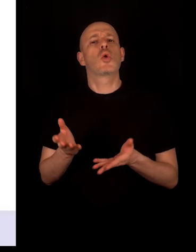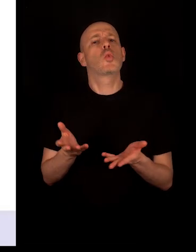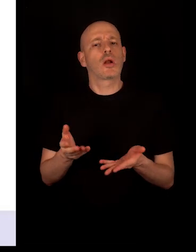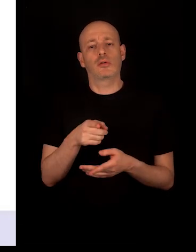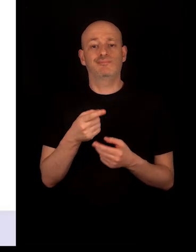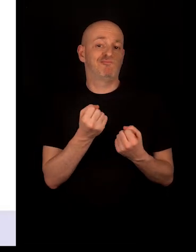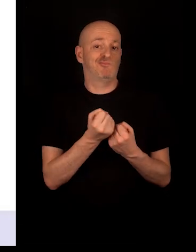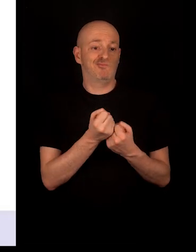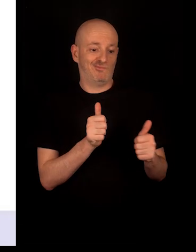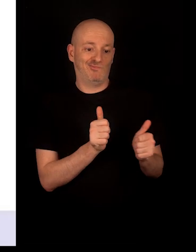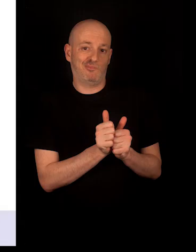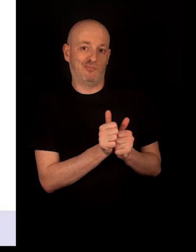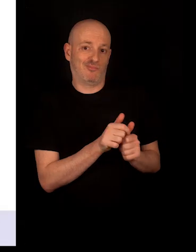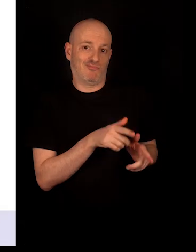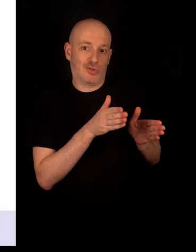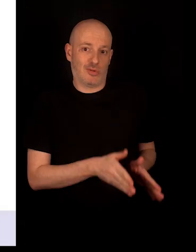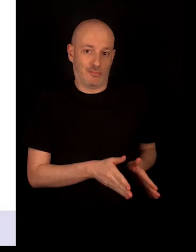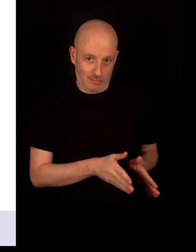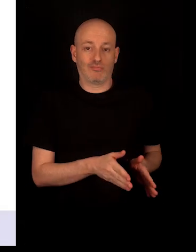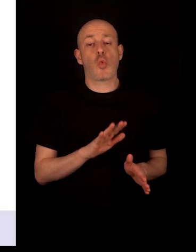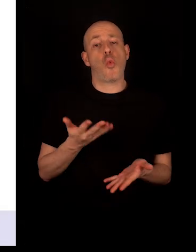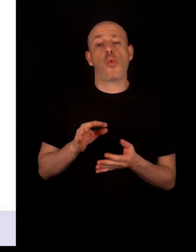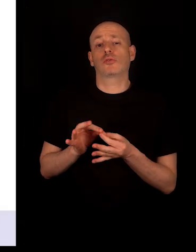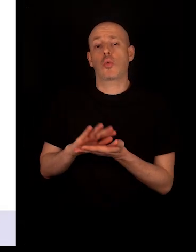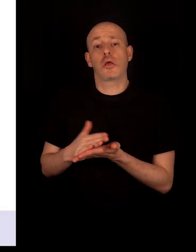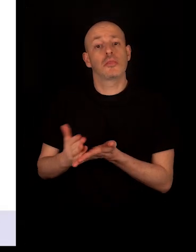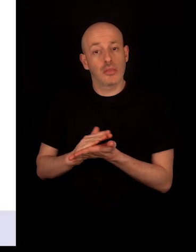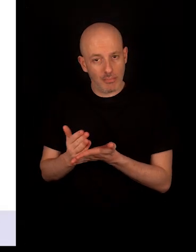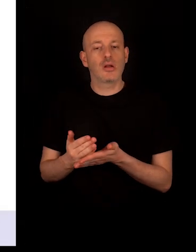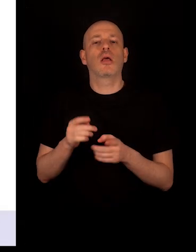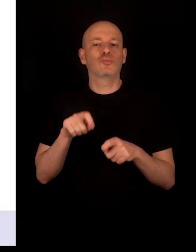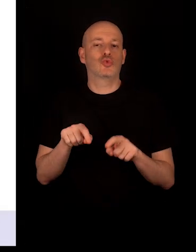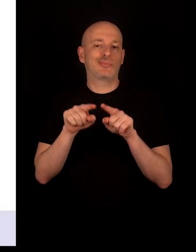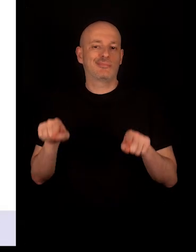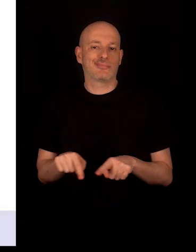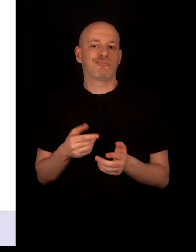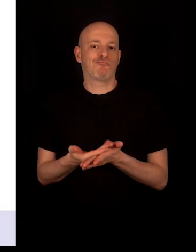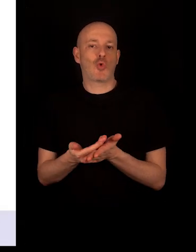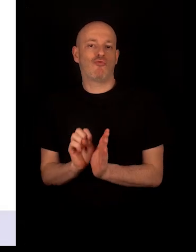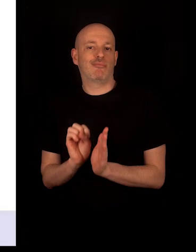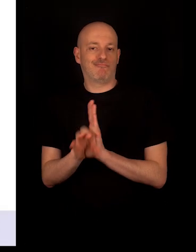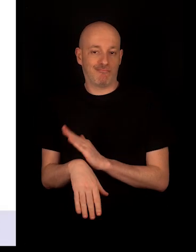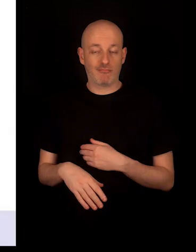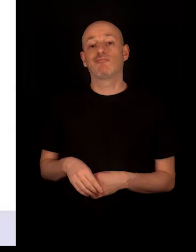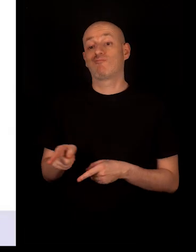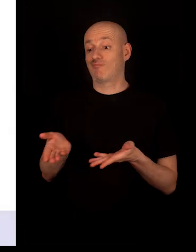However, if you received support for a personal assistant or sign language interpreter, you must upload the following documents: